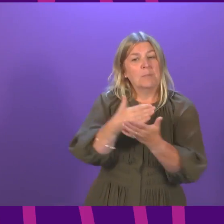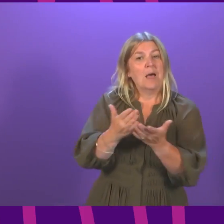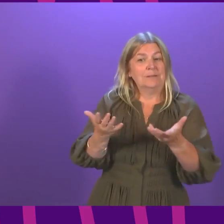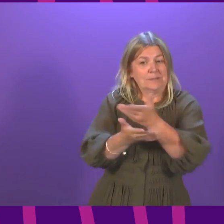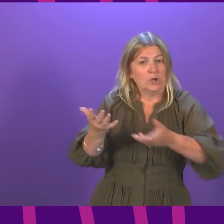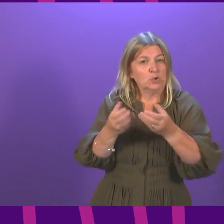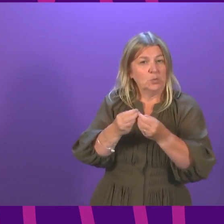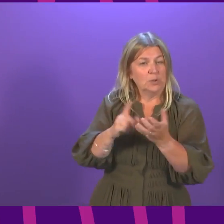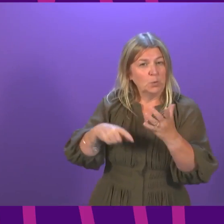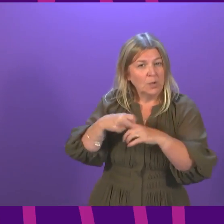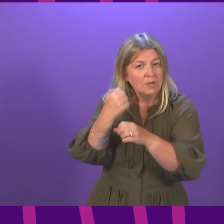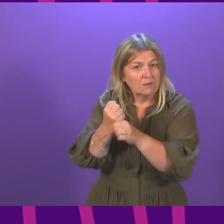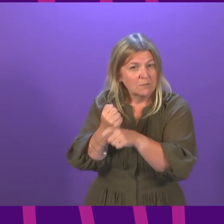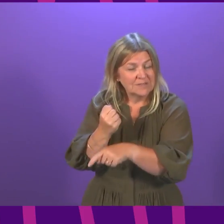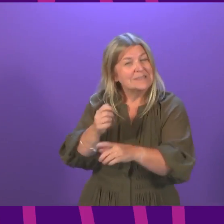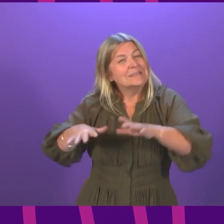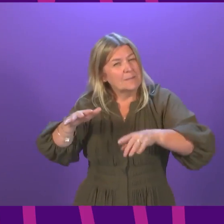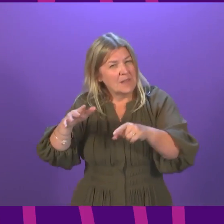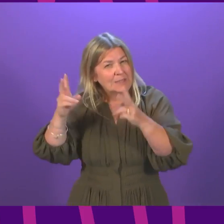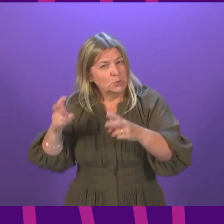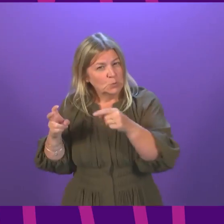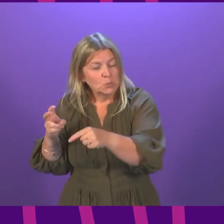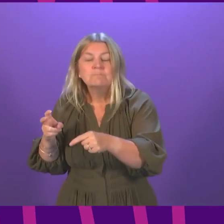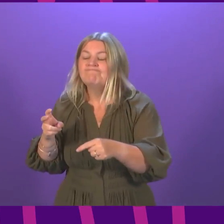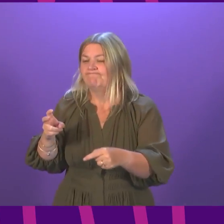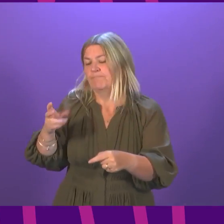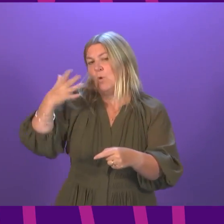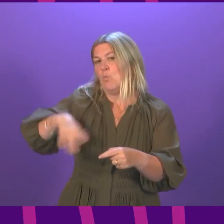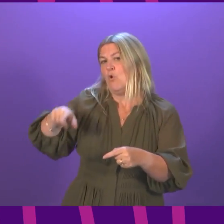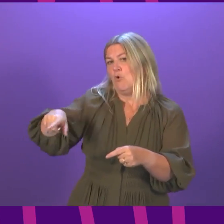in and around that aspect, I know that it is seeking advice from the National Crime